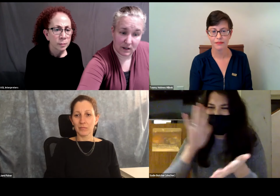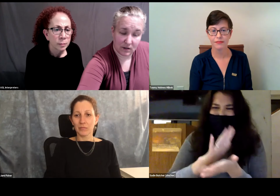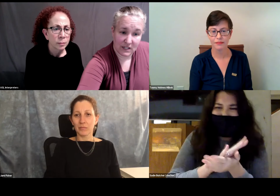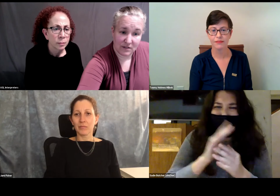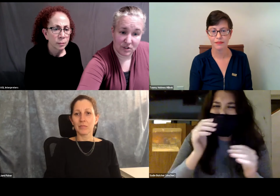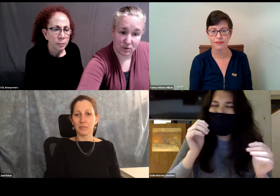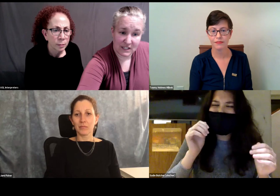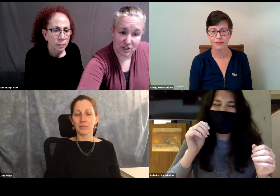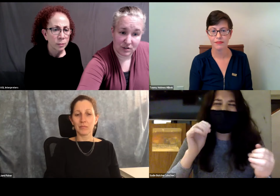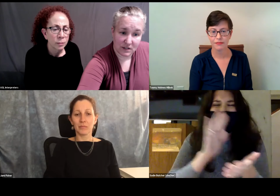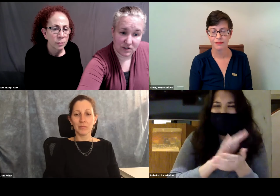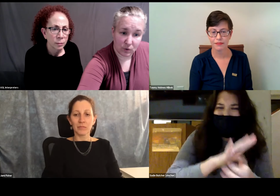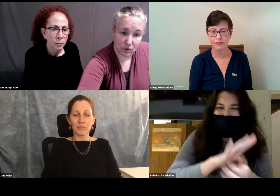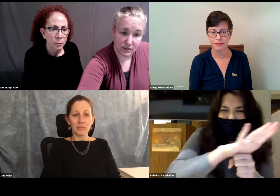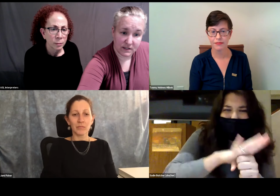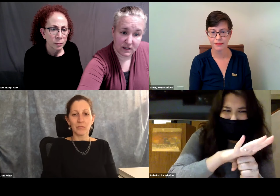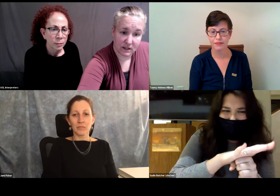for individual teachers and schools.